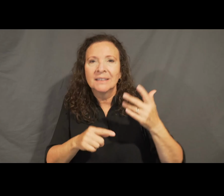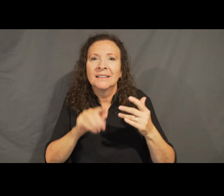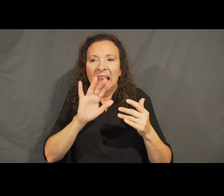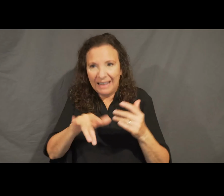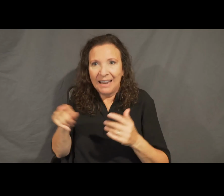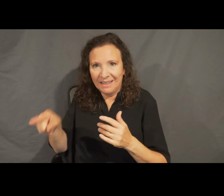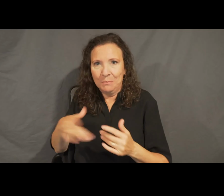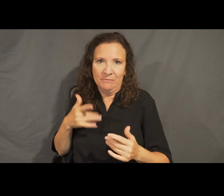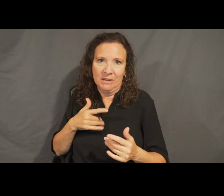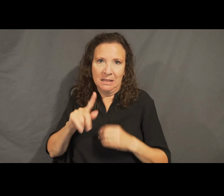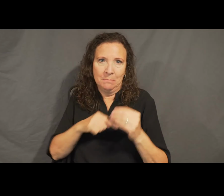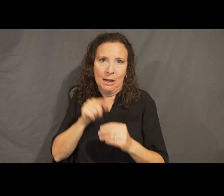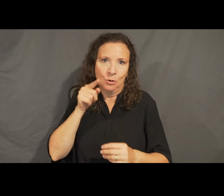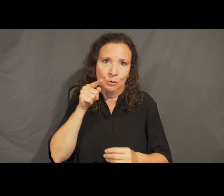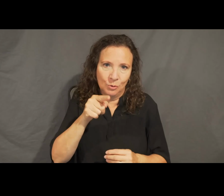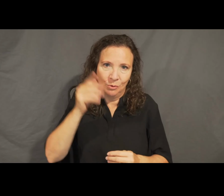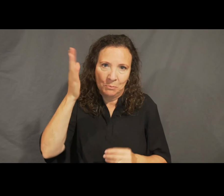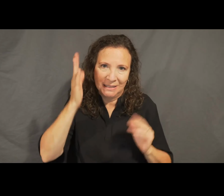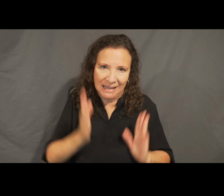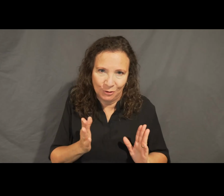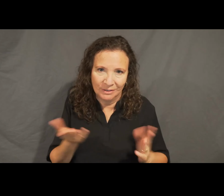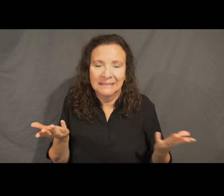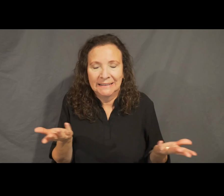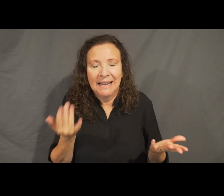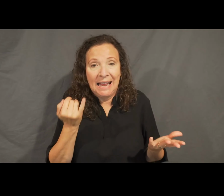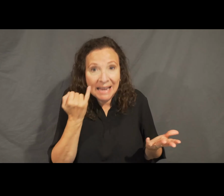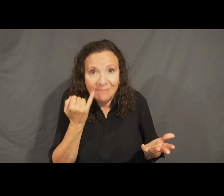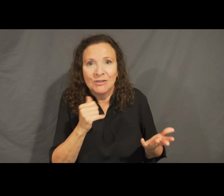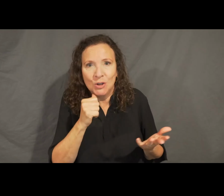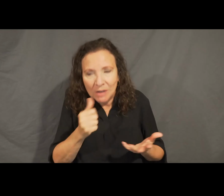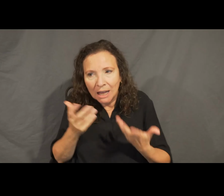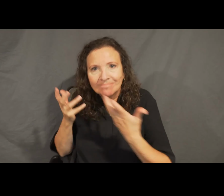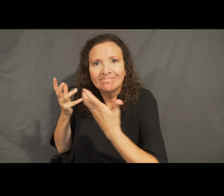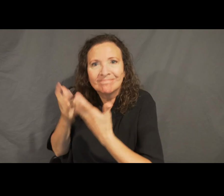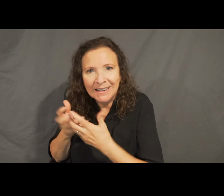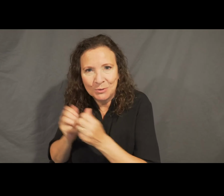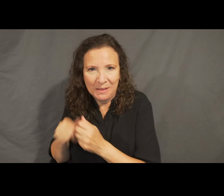So...